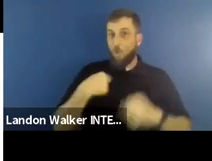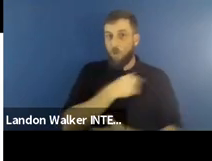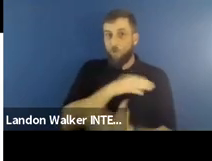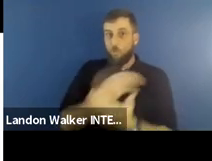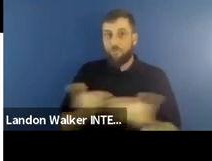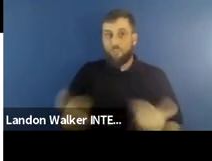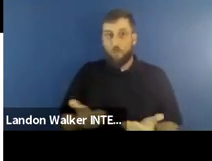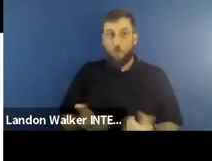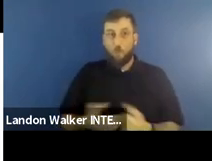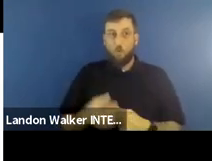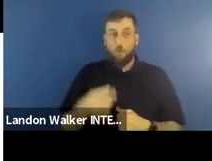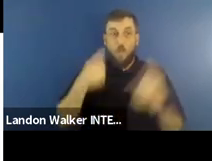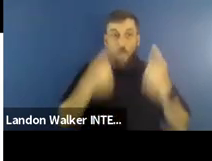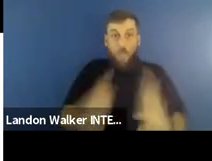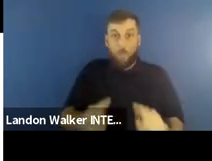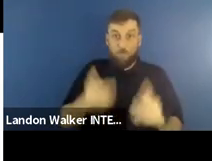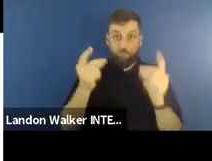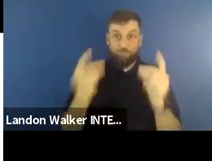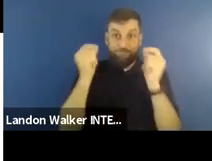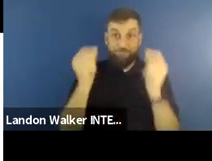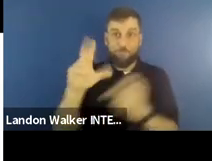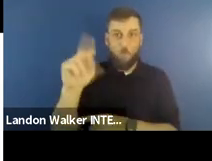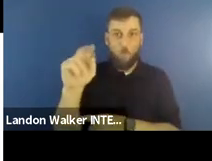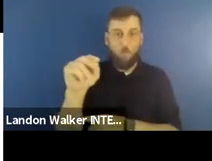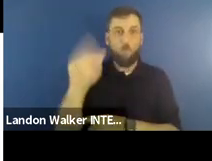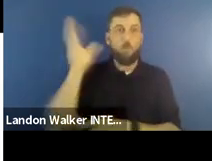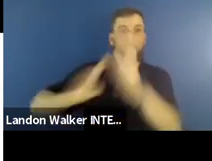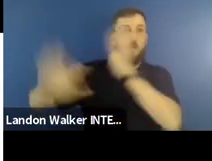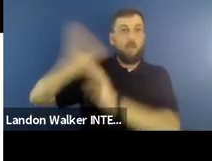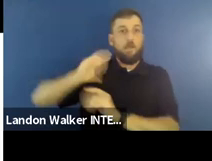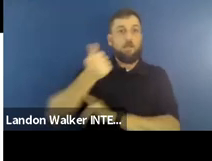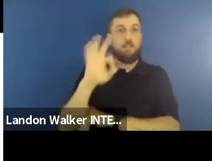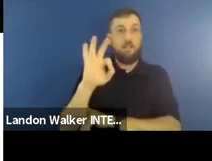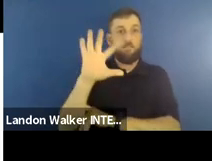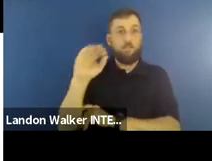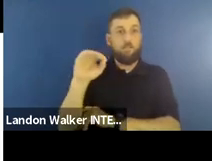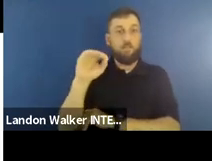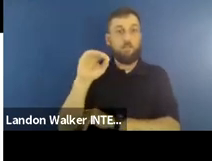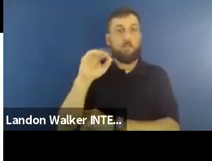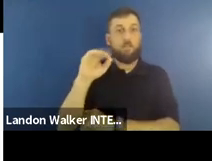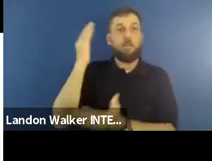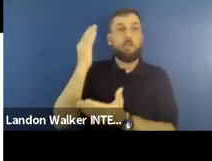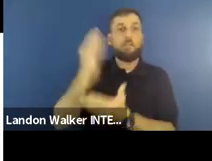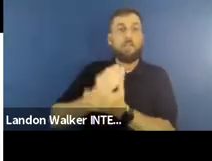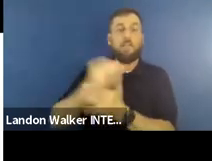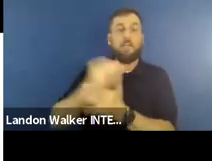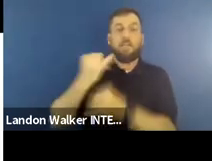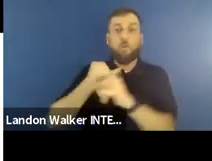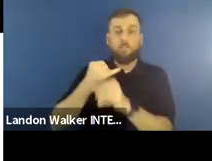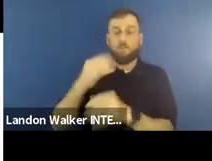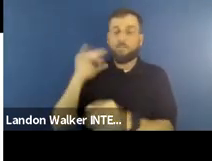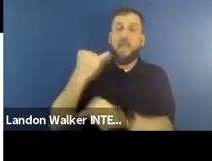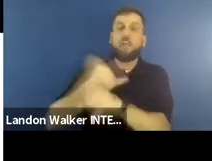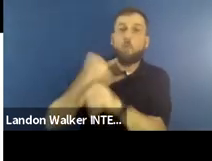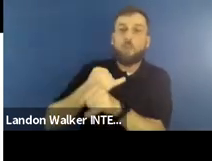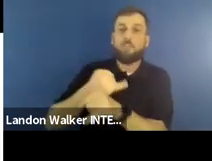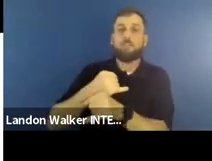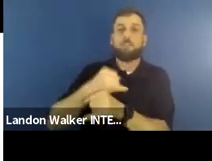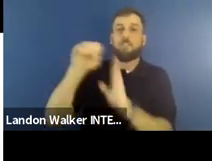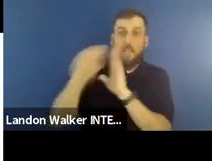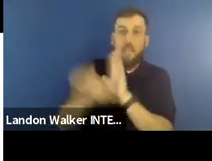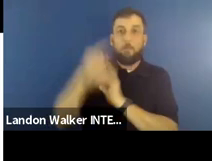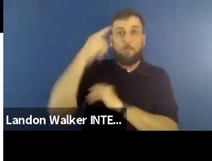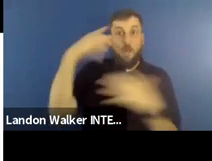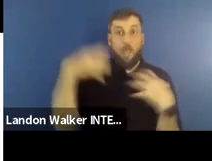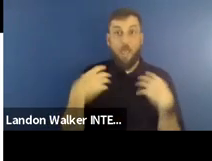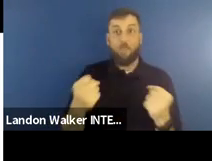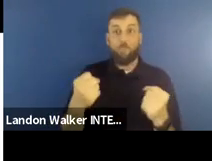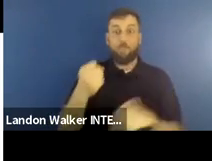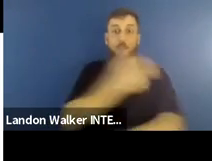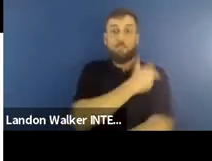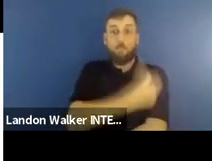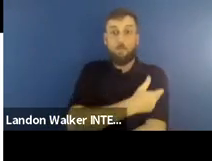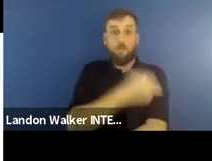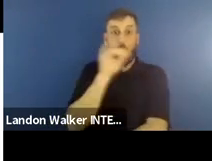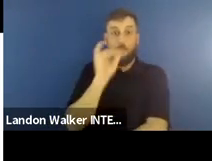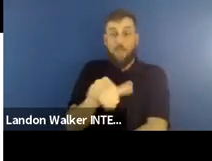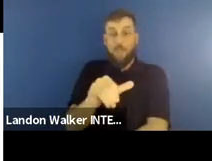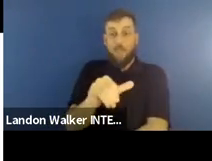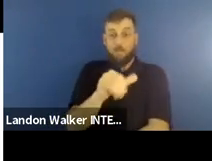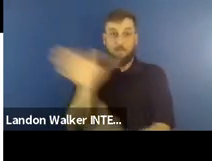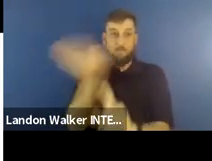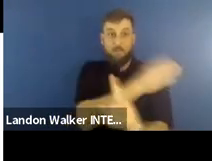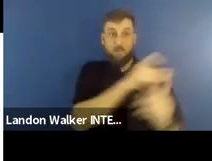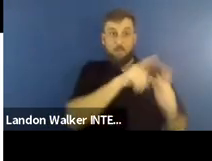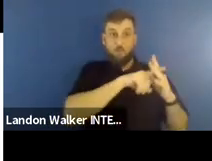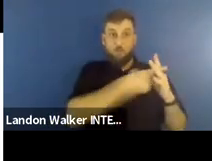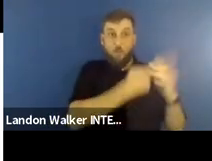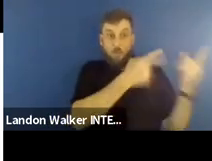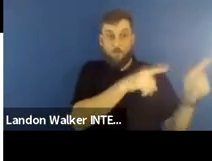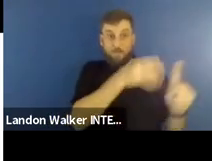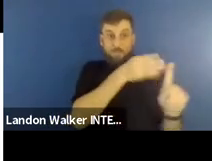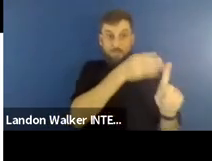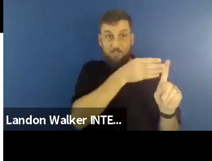So a lot of people fail to realize, but back in the 1950s, there was a de institutionalization of state mental health hospitals, and when they started doing that, this that this this institutionalization or that destabilization of these hospitals, what